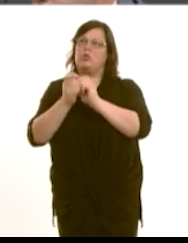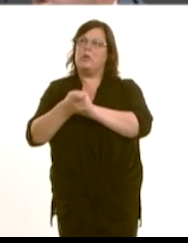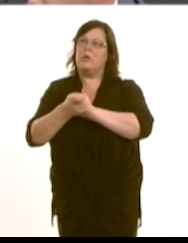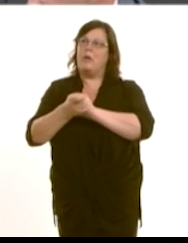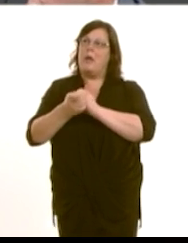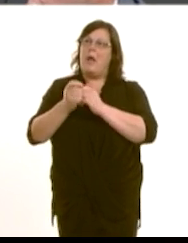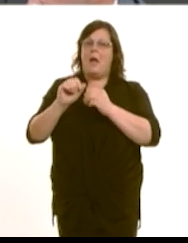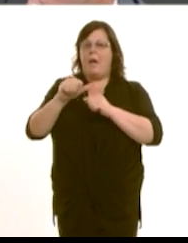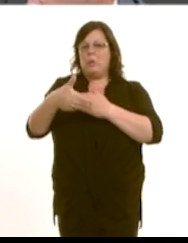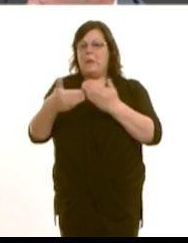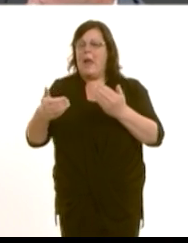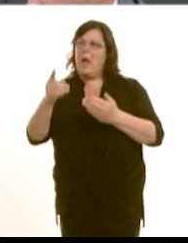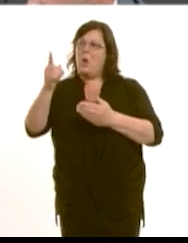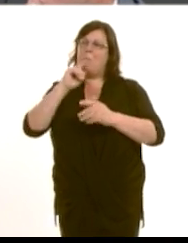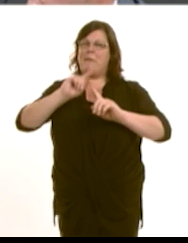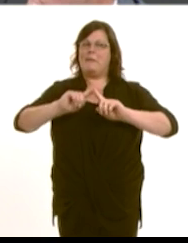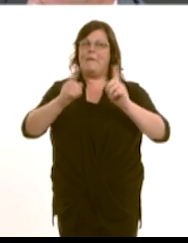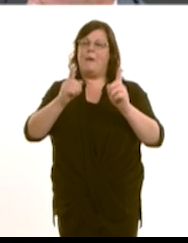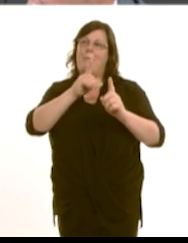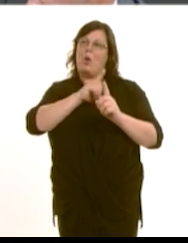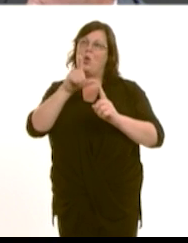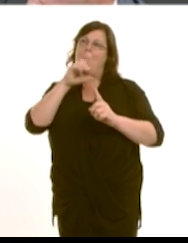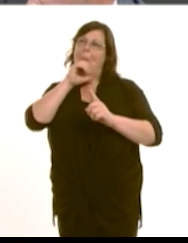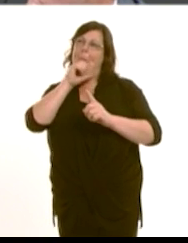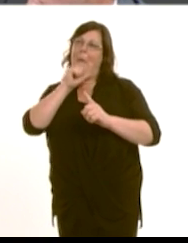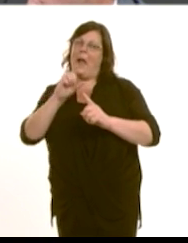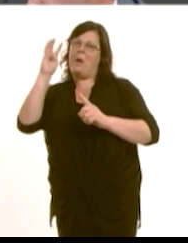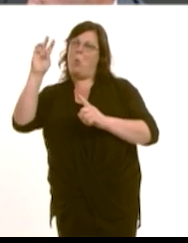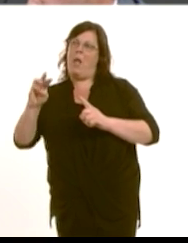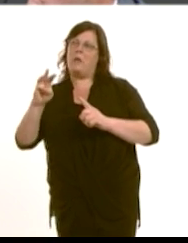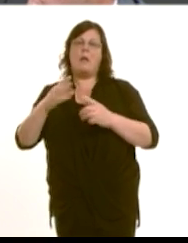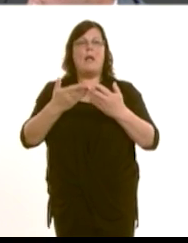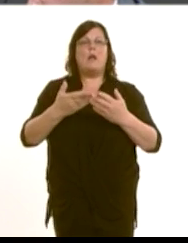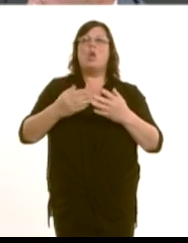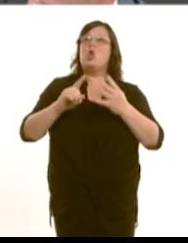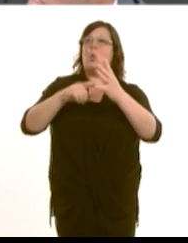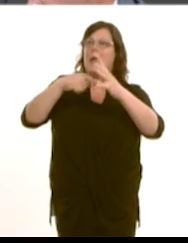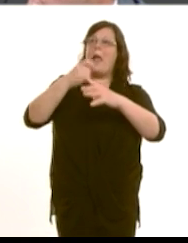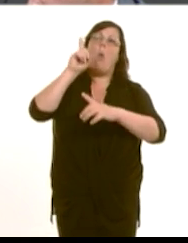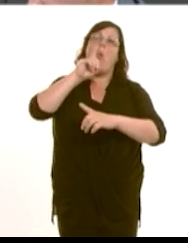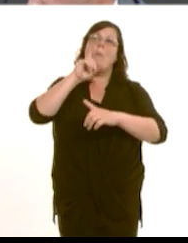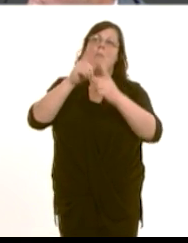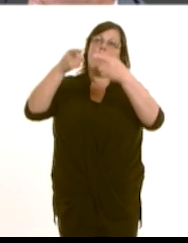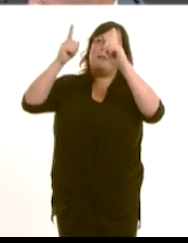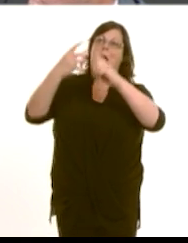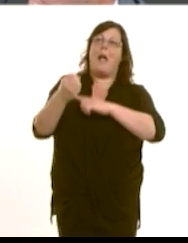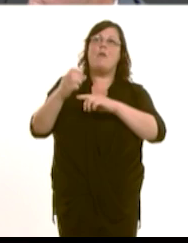Kingdom, because we will have a woman Prime Minister in the UK, and we have a woman First Minister in Scotland and a woman First Minister in Northern Ireland.